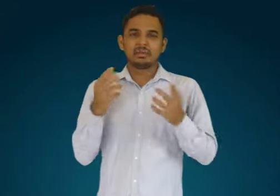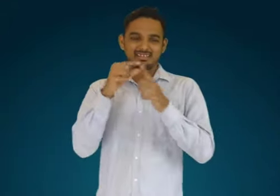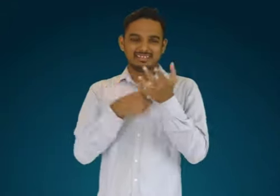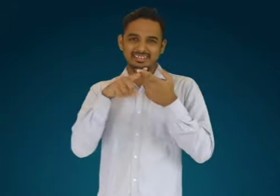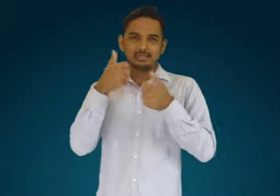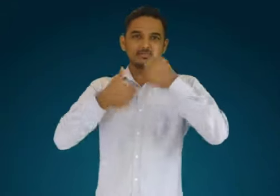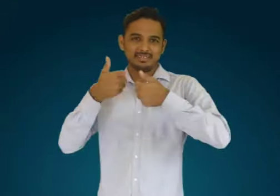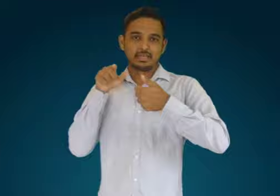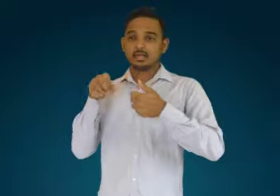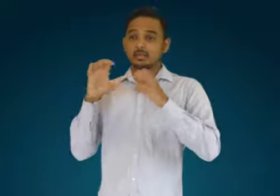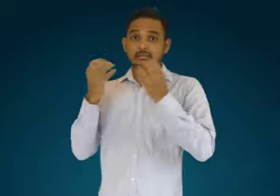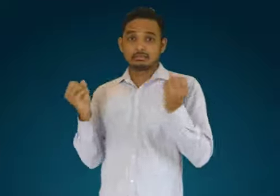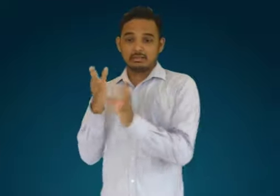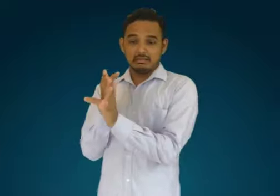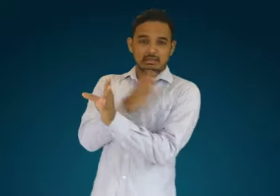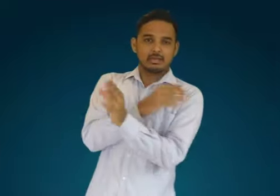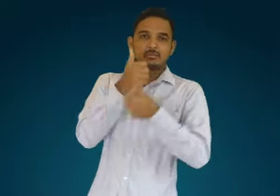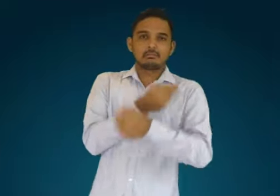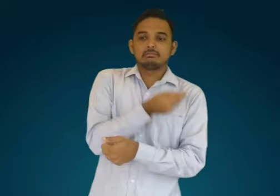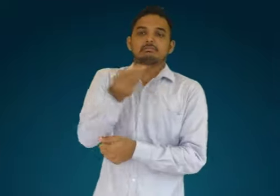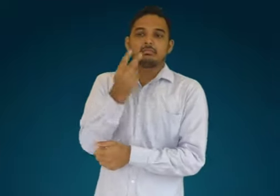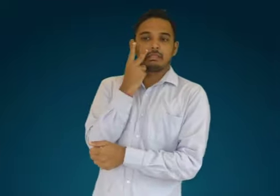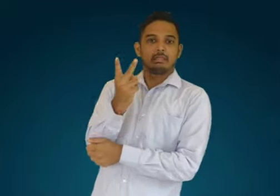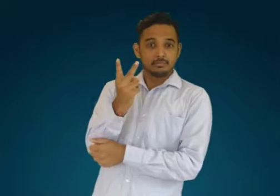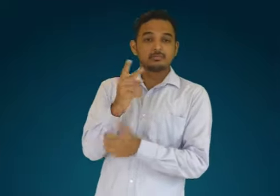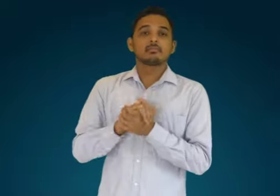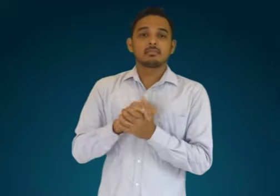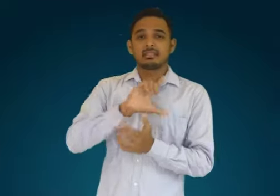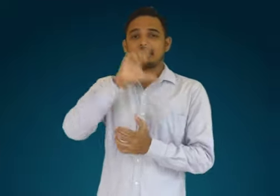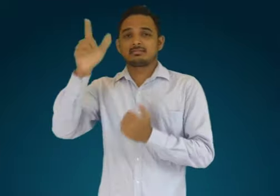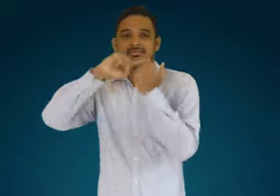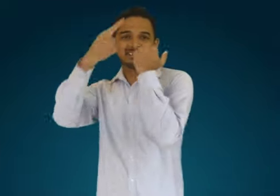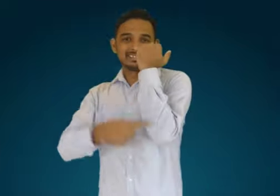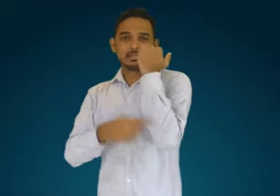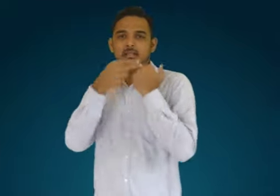allowing them to play and learn from each other fosters peer teaching